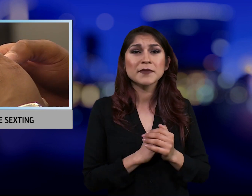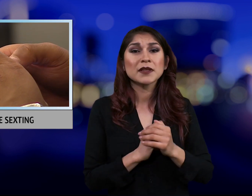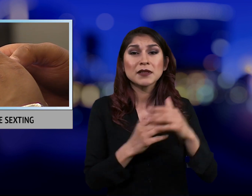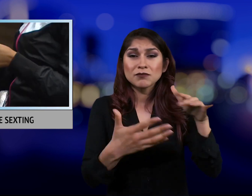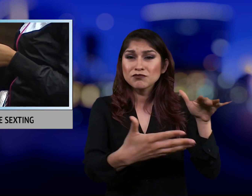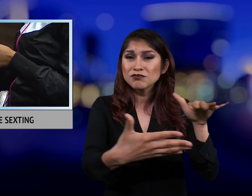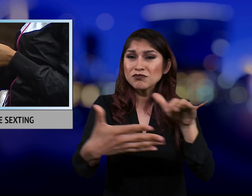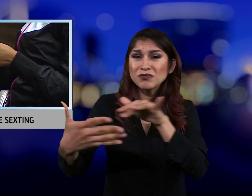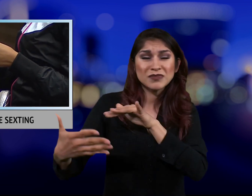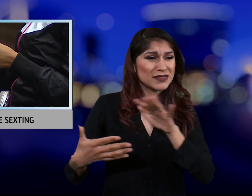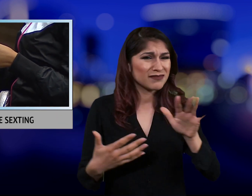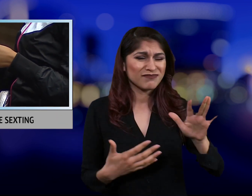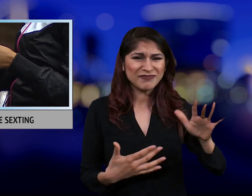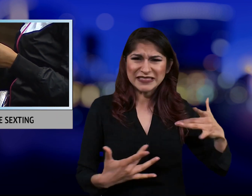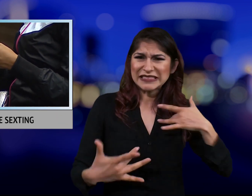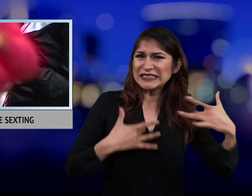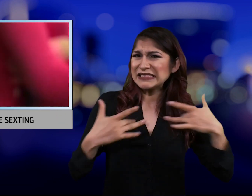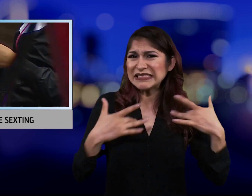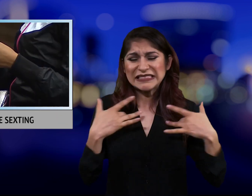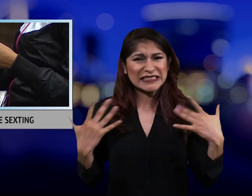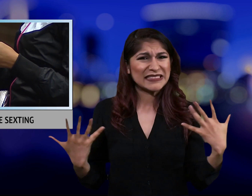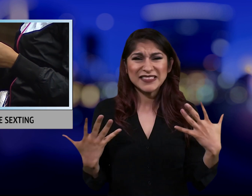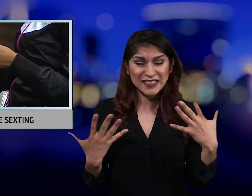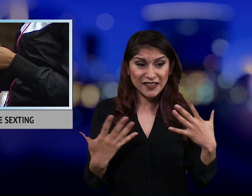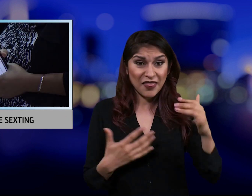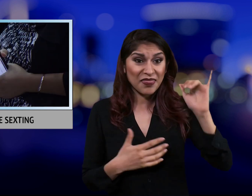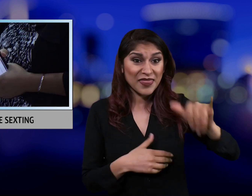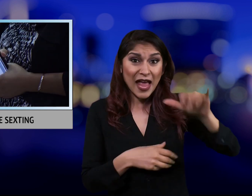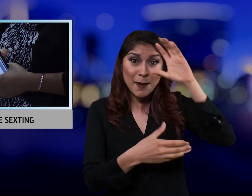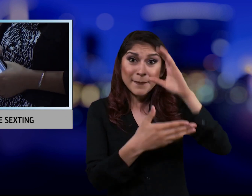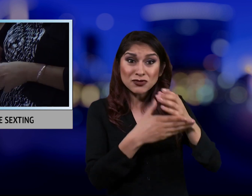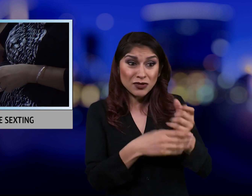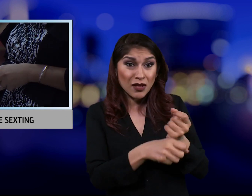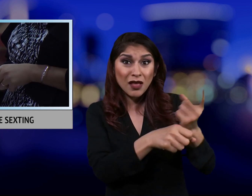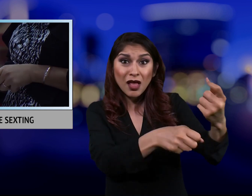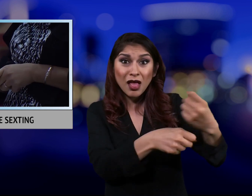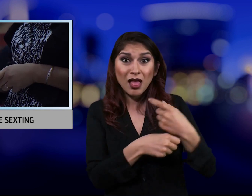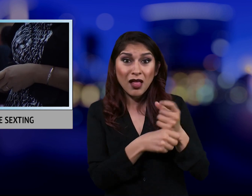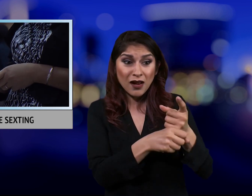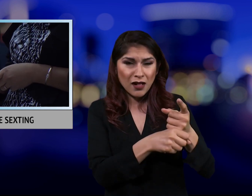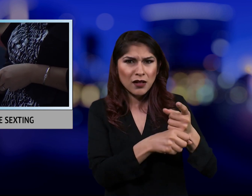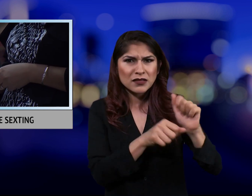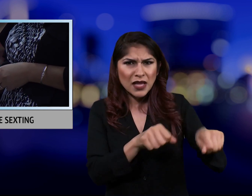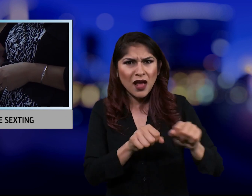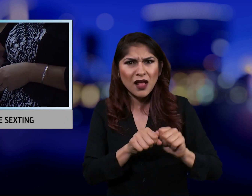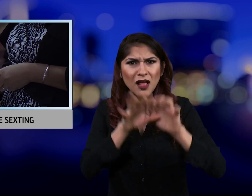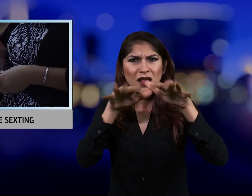According to the study the biggest concern is the possibility of those photos or messages